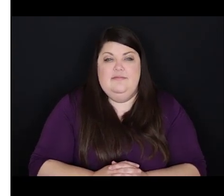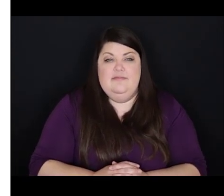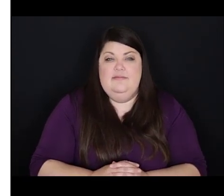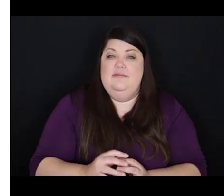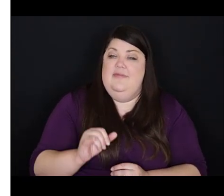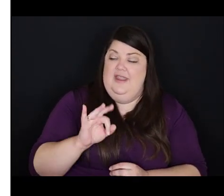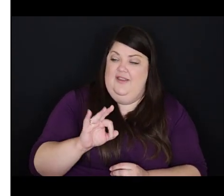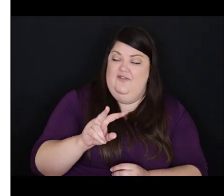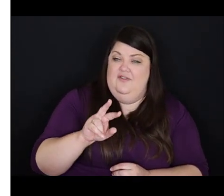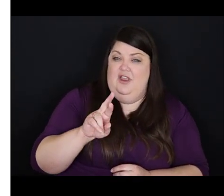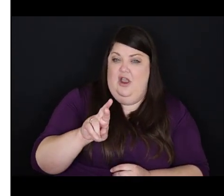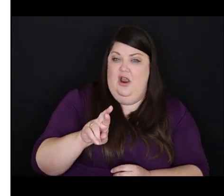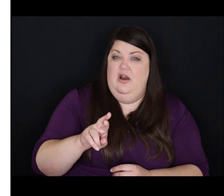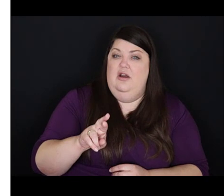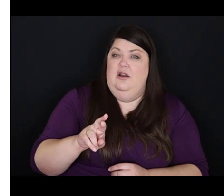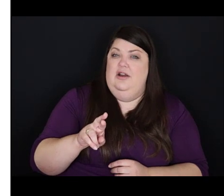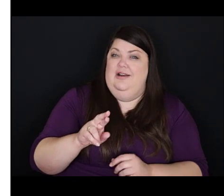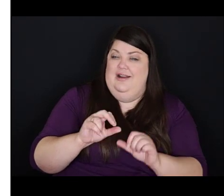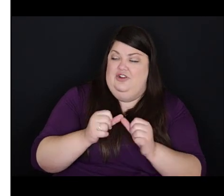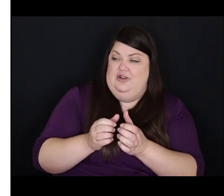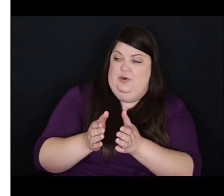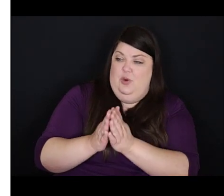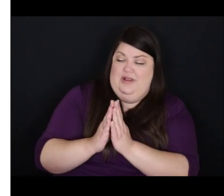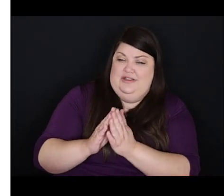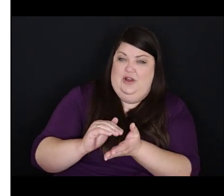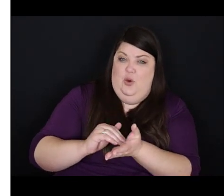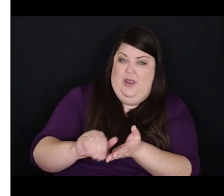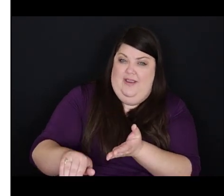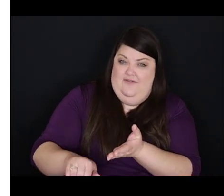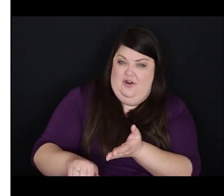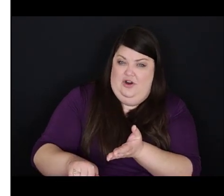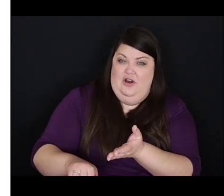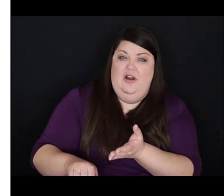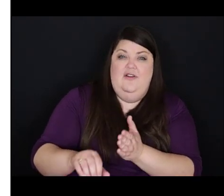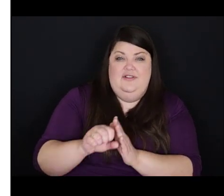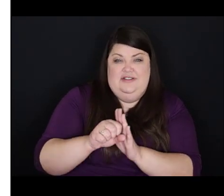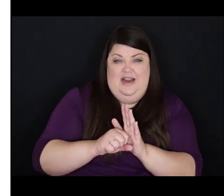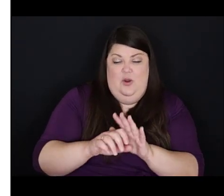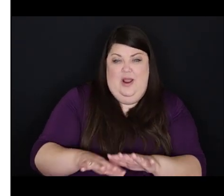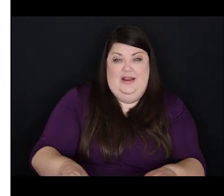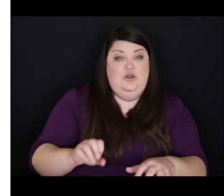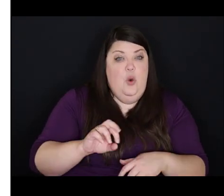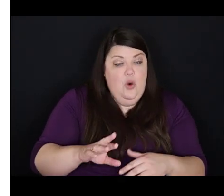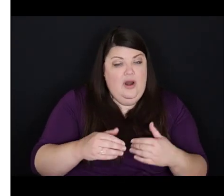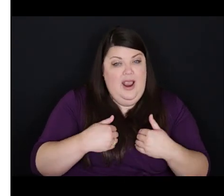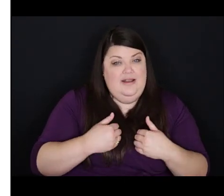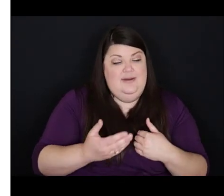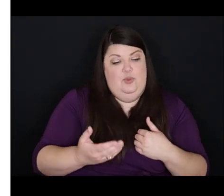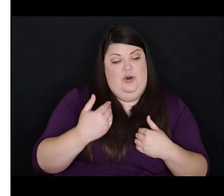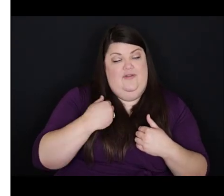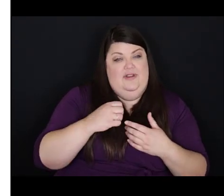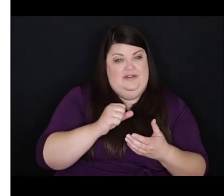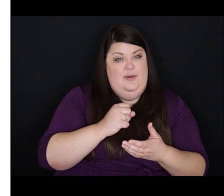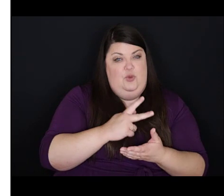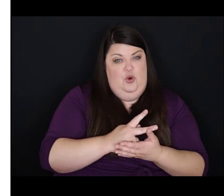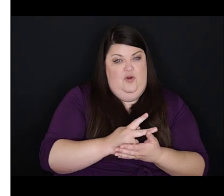of statewideness or has a previously approved waiver of statewideness, it must describe the